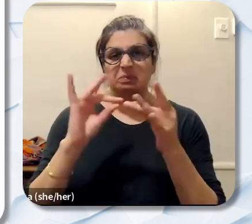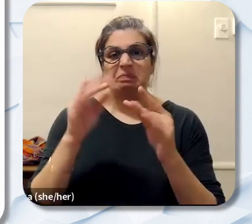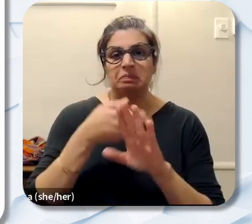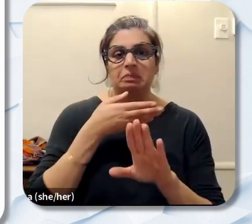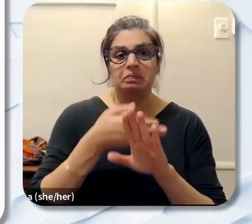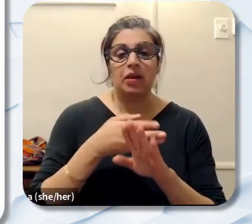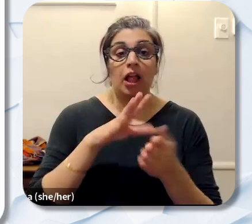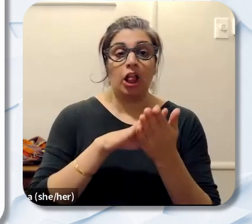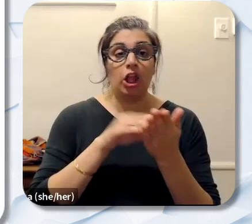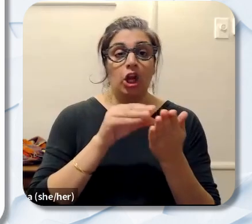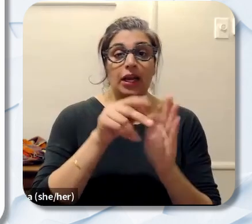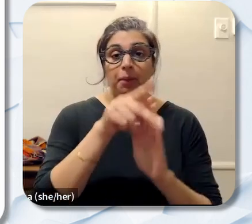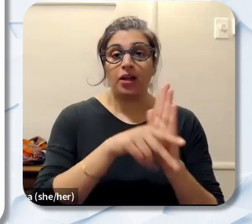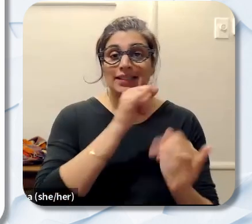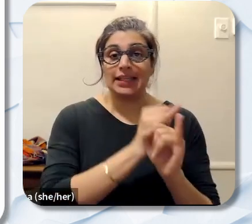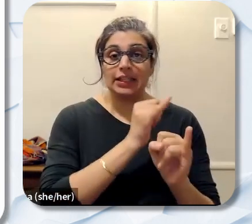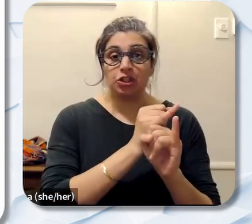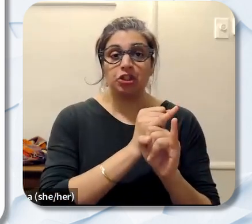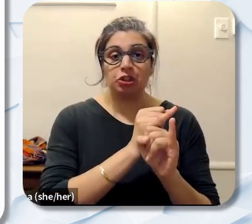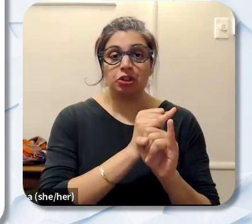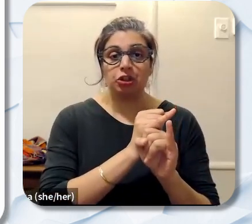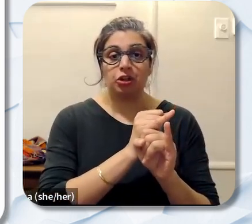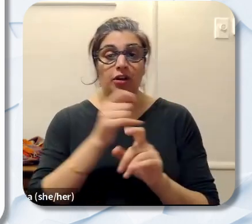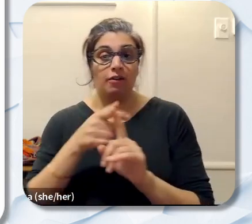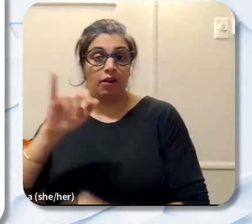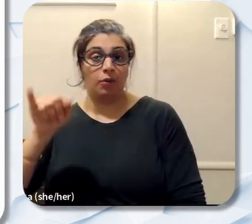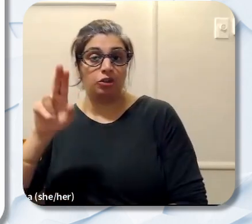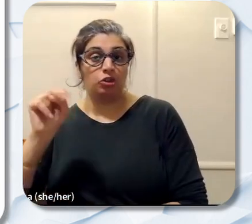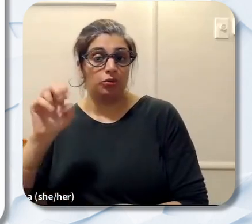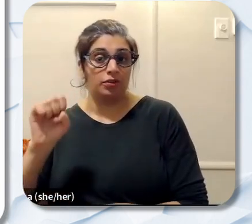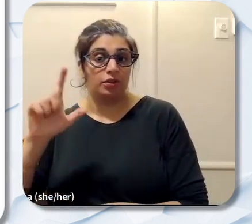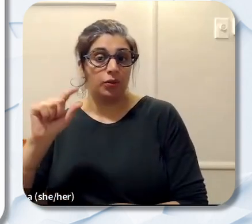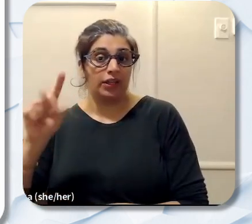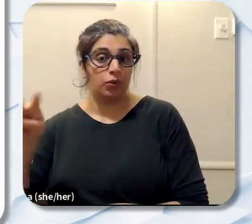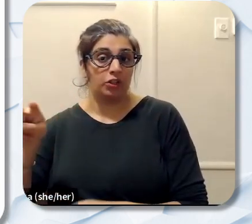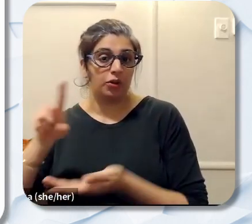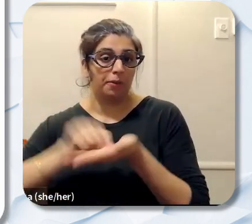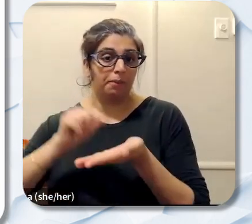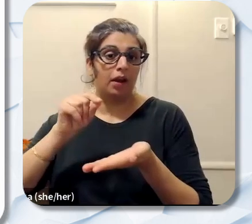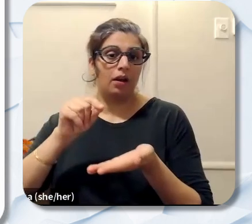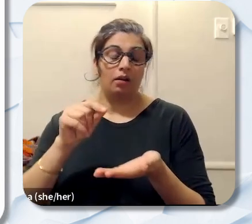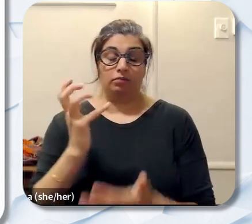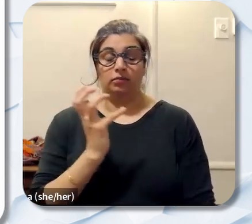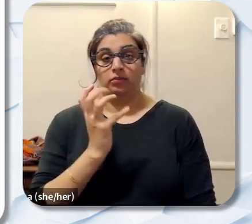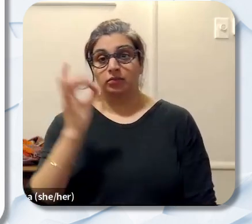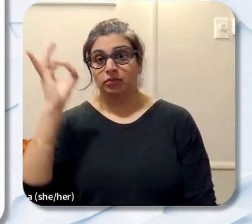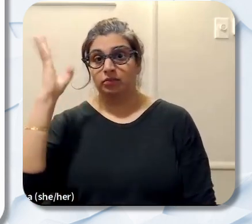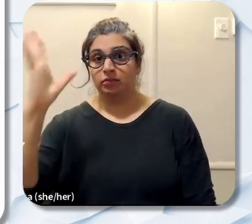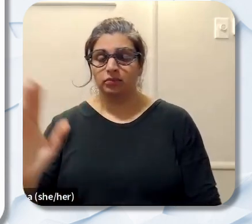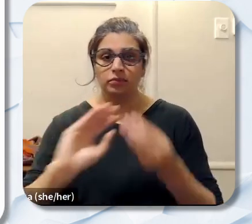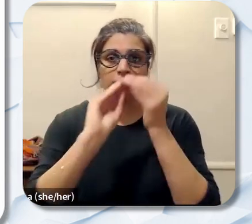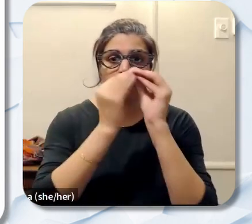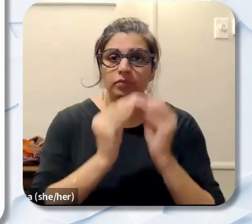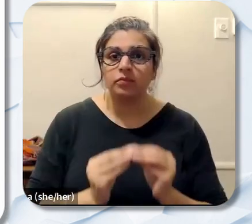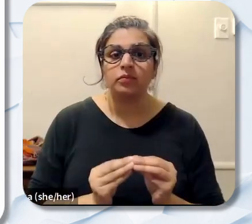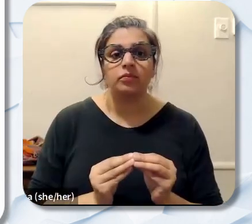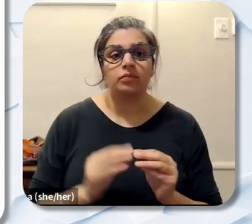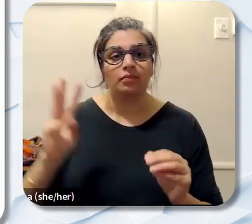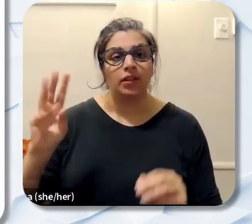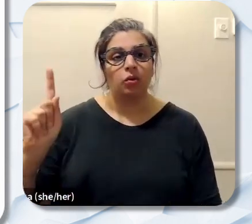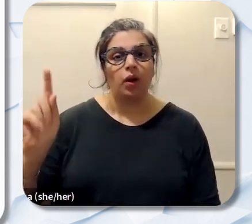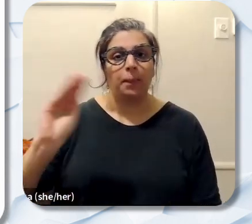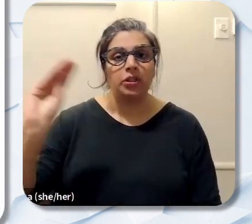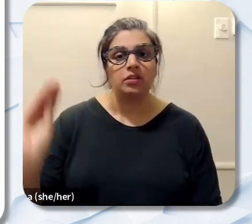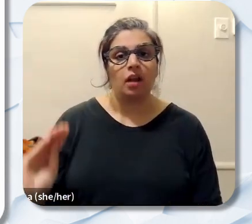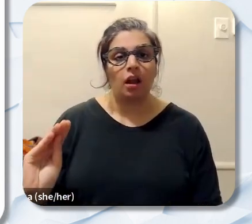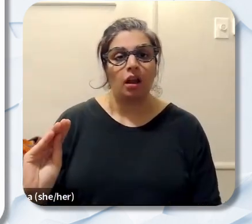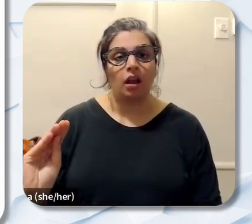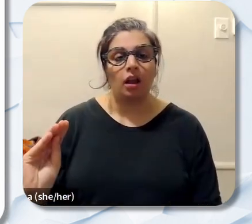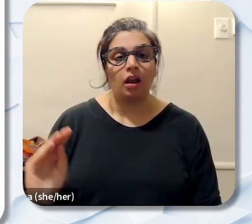policy Institute June 2022 has some shocking statistics. And where 61% of the TK through